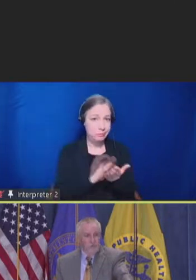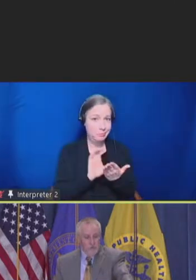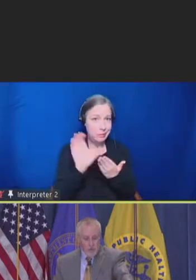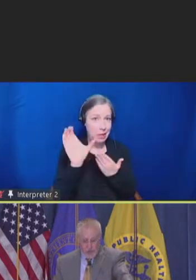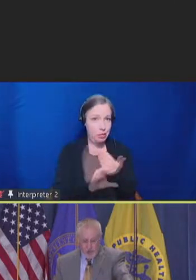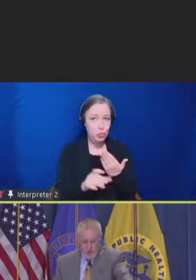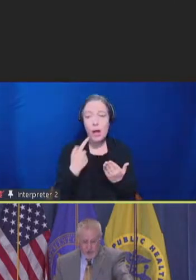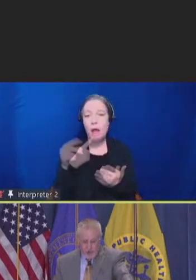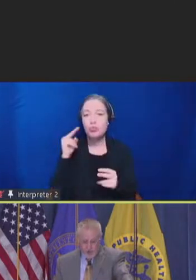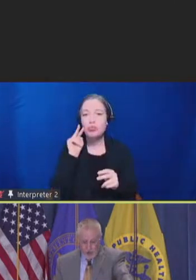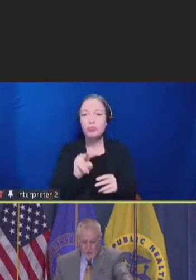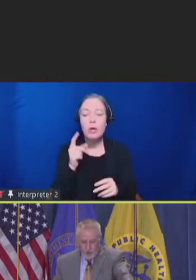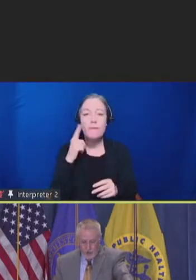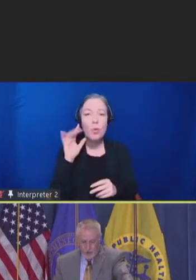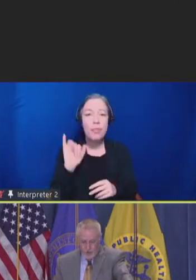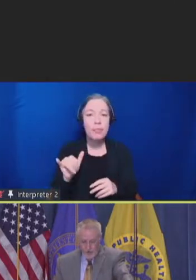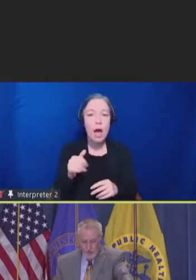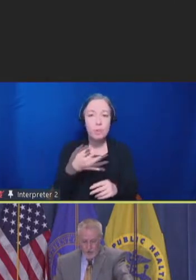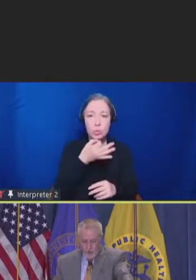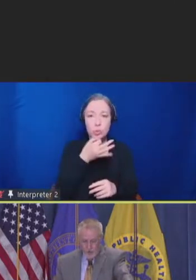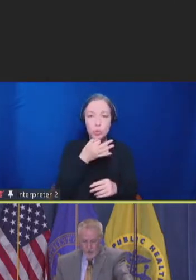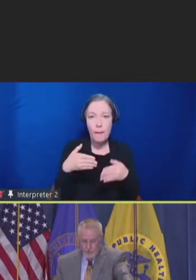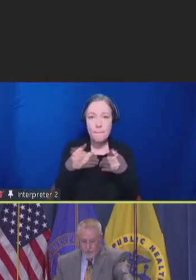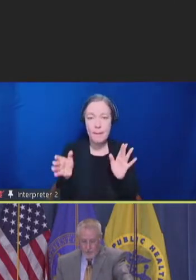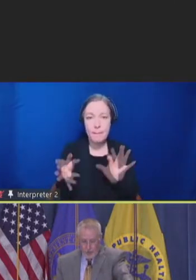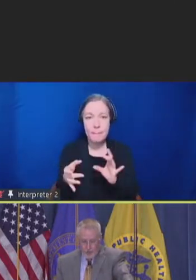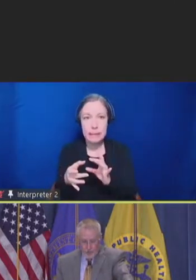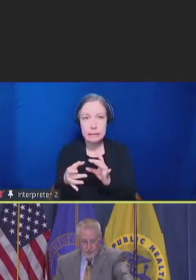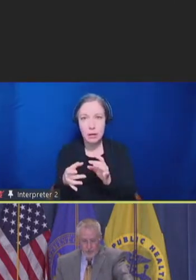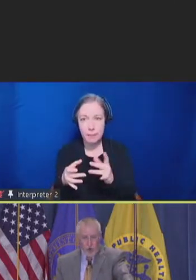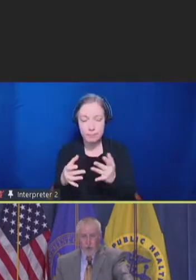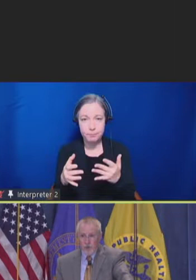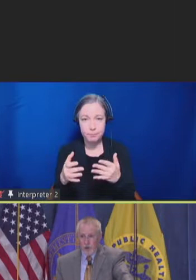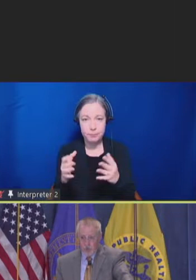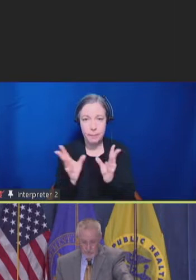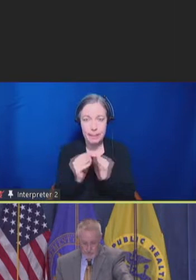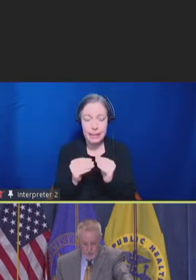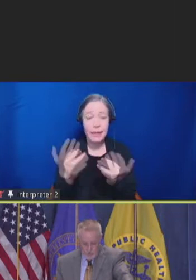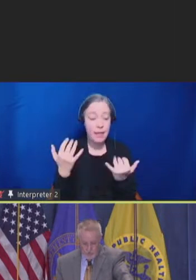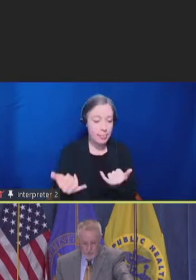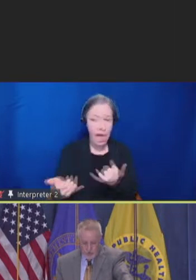And at this time, I'd like to invite Dr. Steve Rinderknecht and Dr. Rob Schechter, the co-chairs